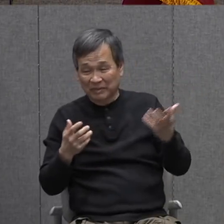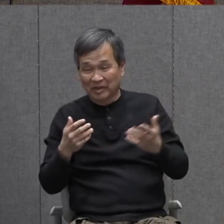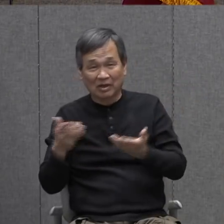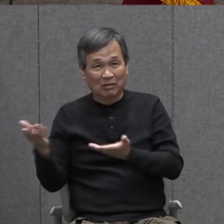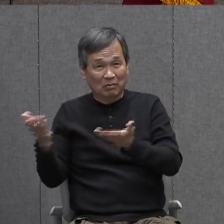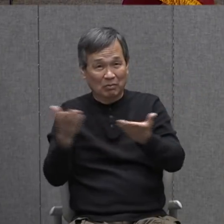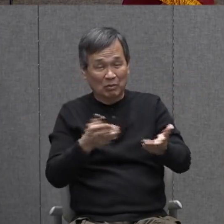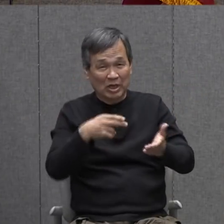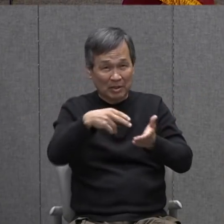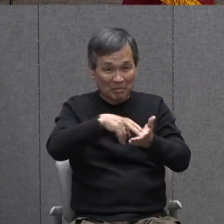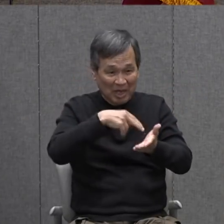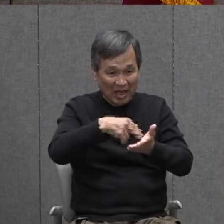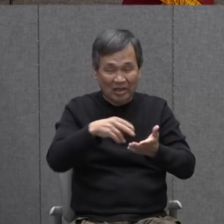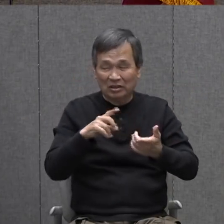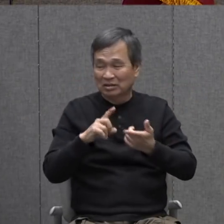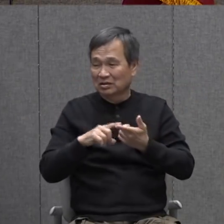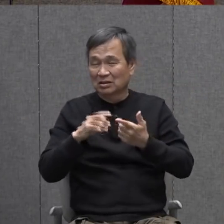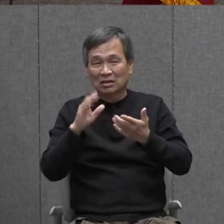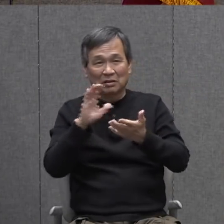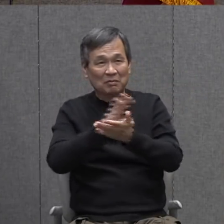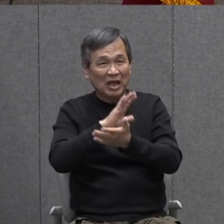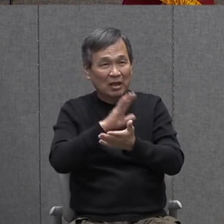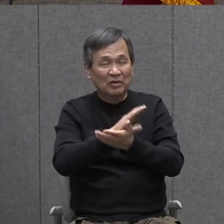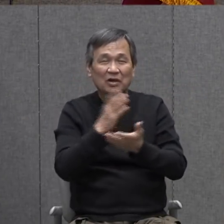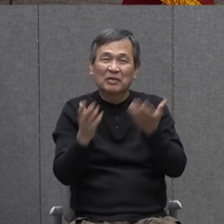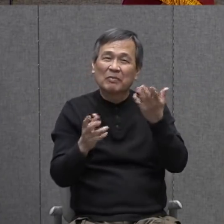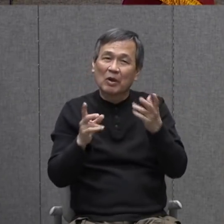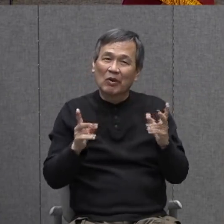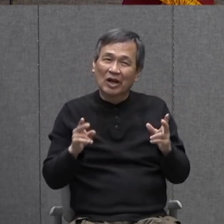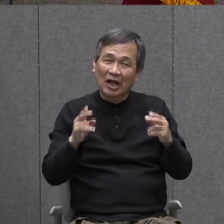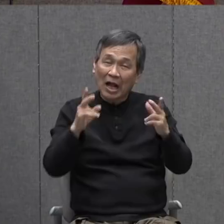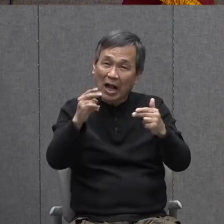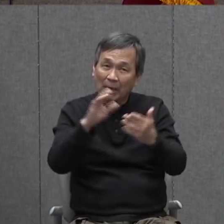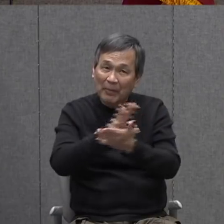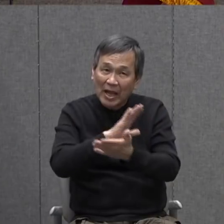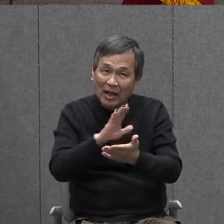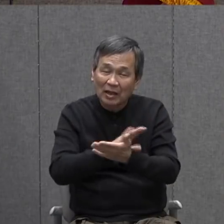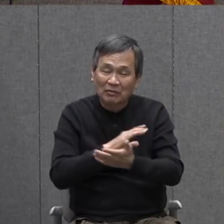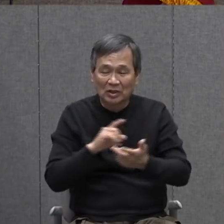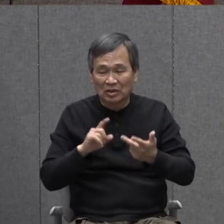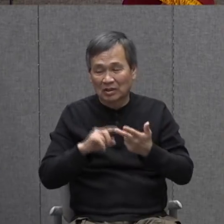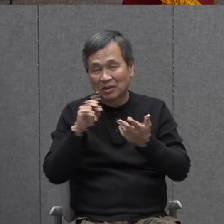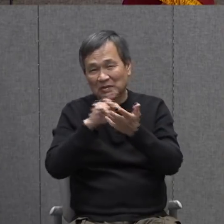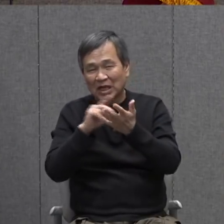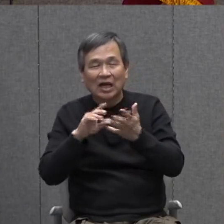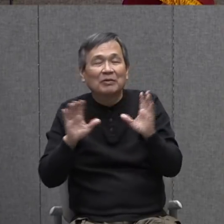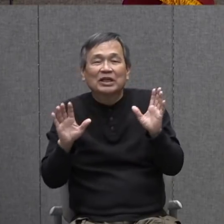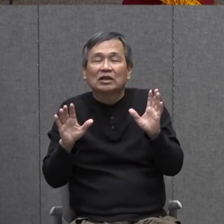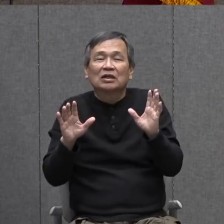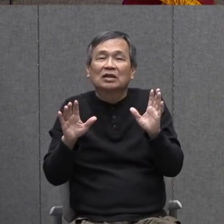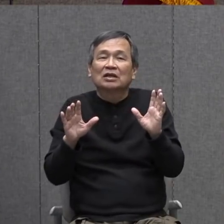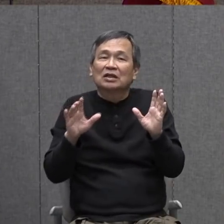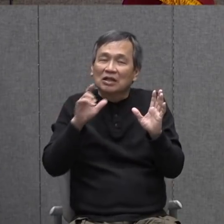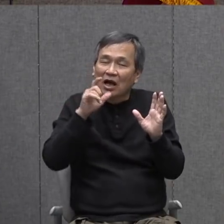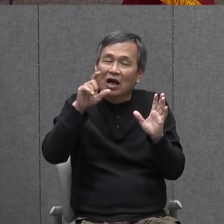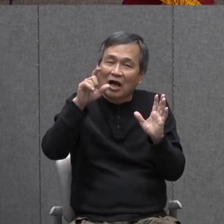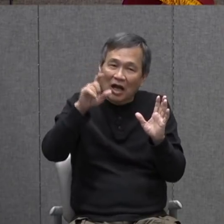I could use paper and cut it into a shape. I could tear and put other pieces of paper on top of it.